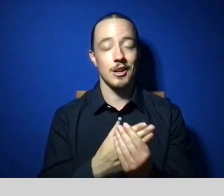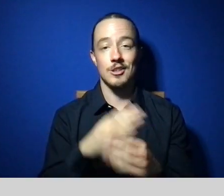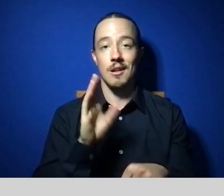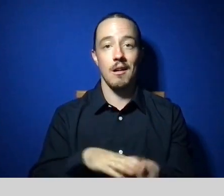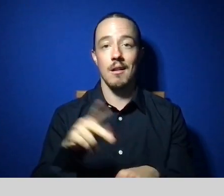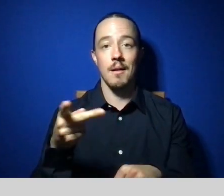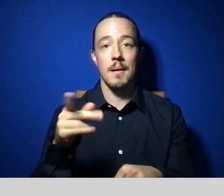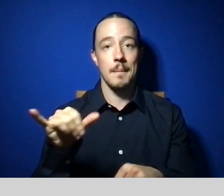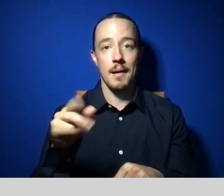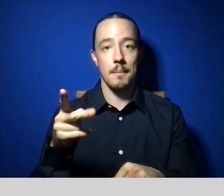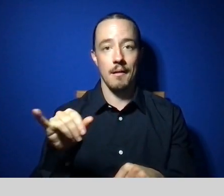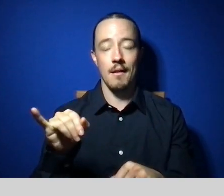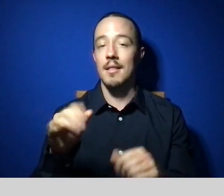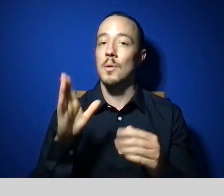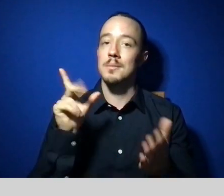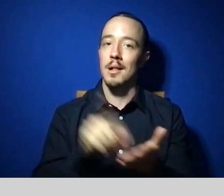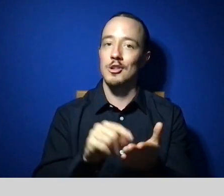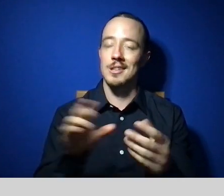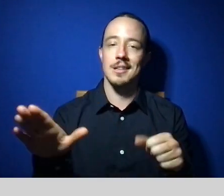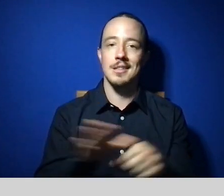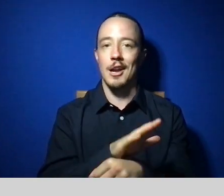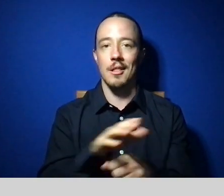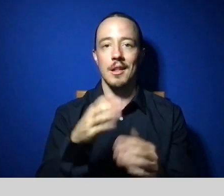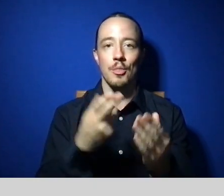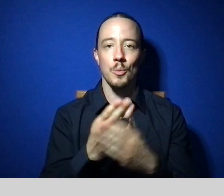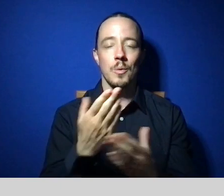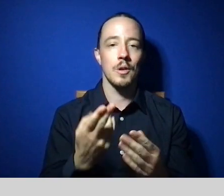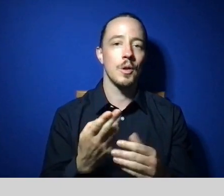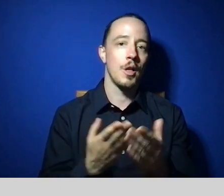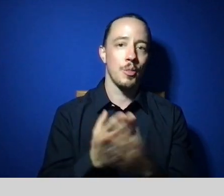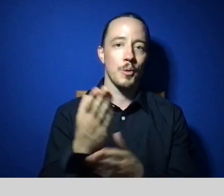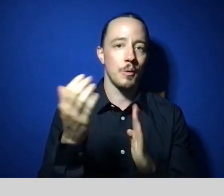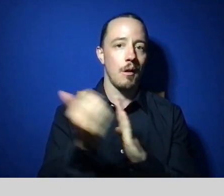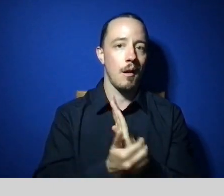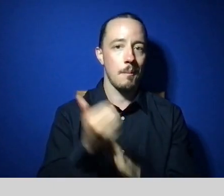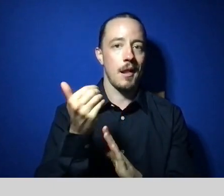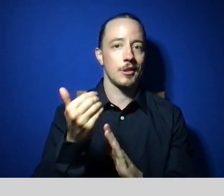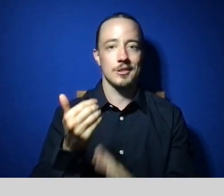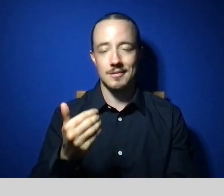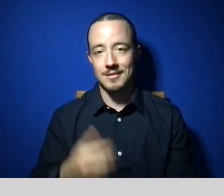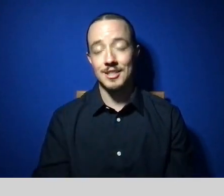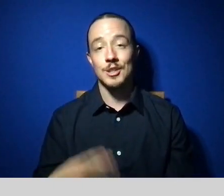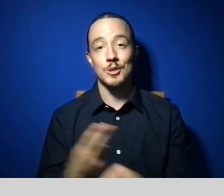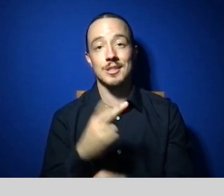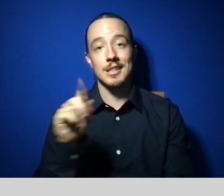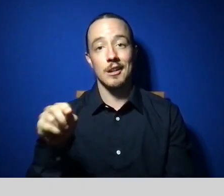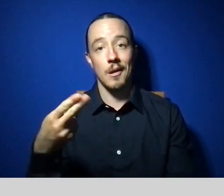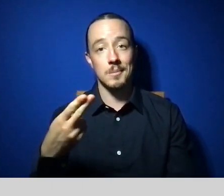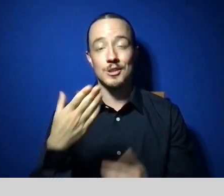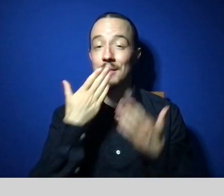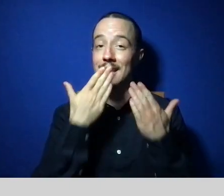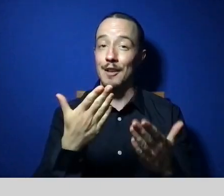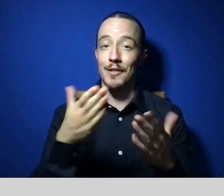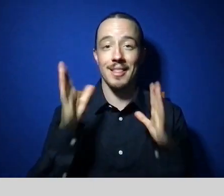through automation using GitHub actions. So thanks for listening, and I've published extensive notes on at